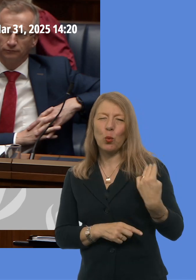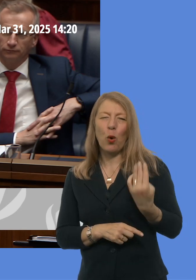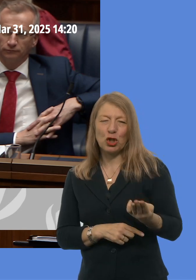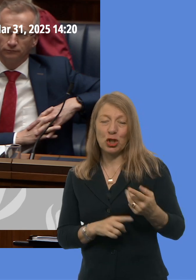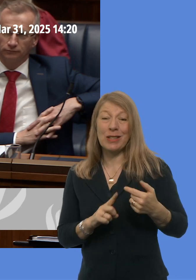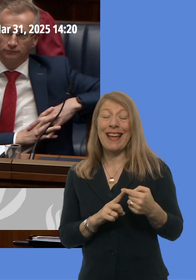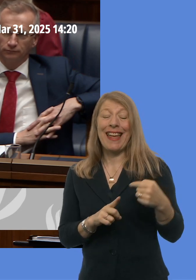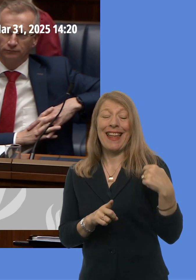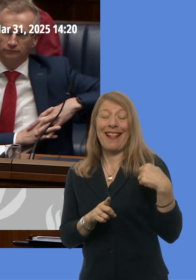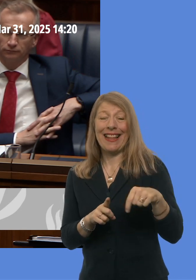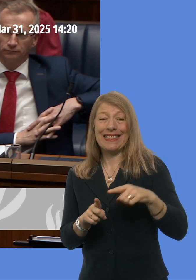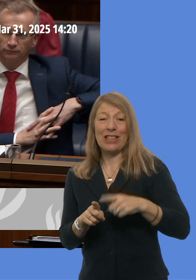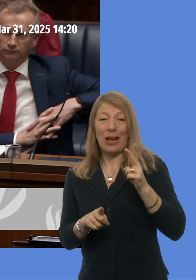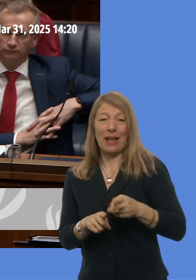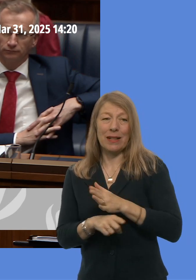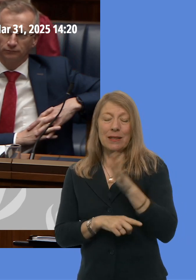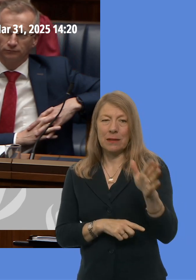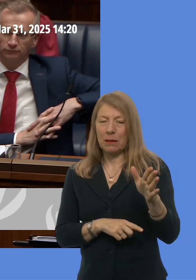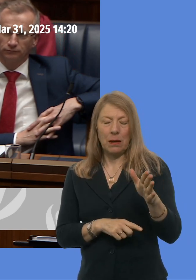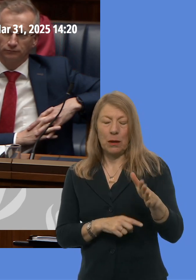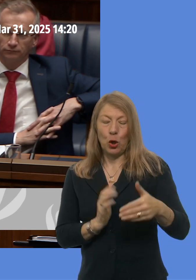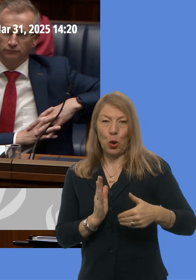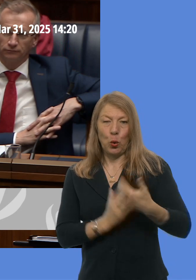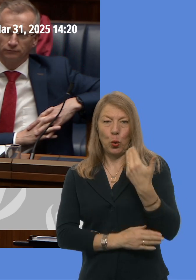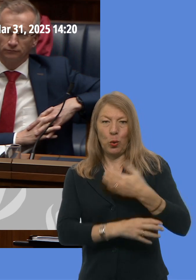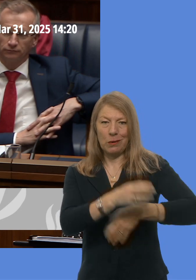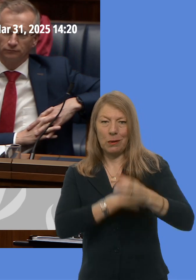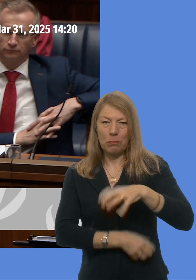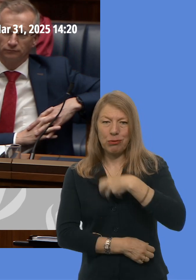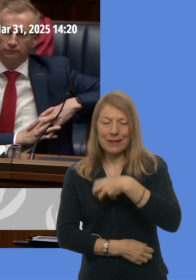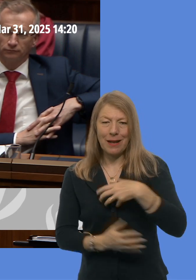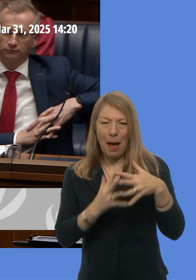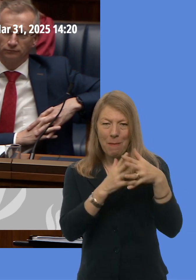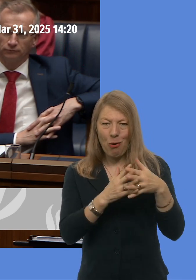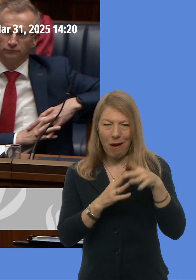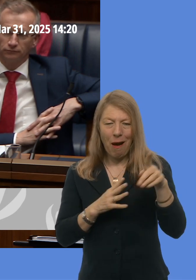the Republic of Ireland, the UK and the US. It was important to be able to engage